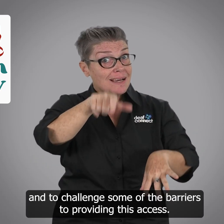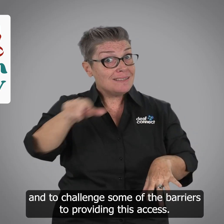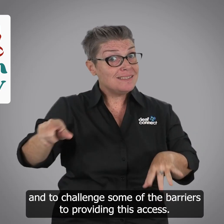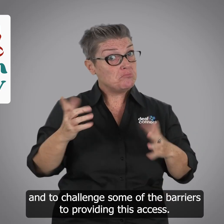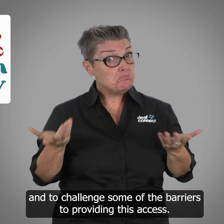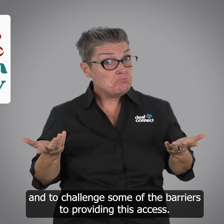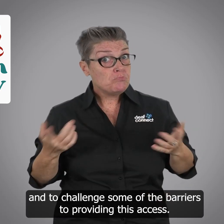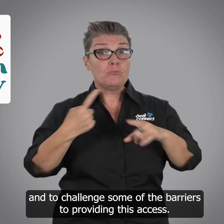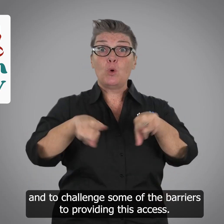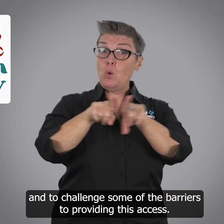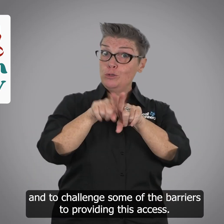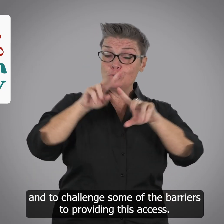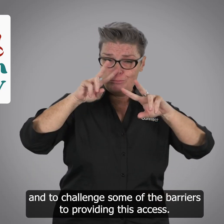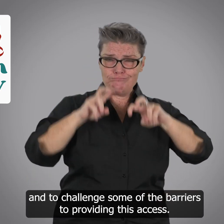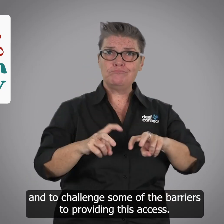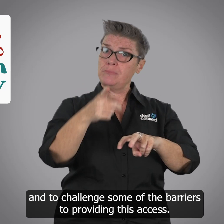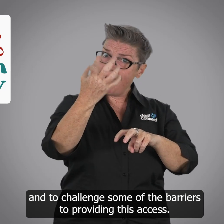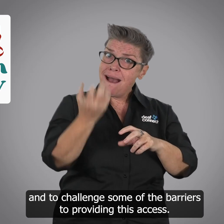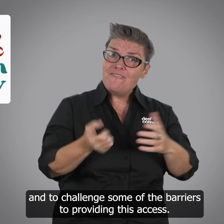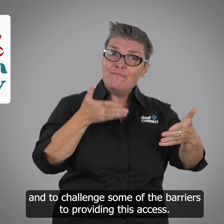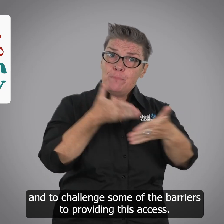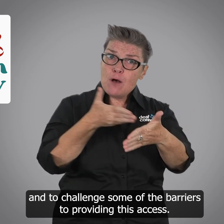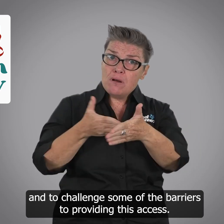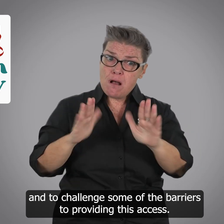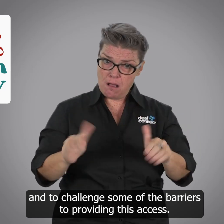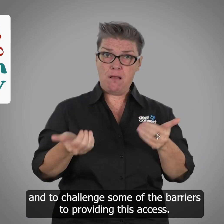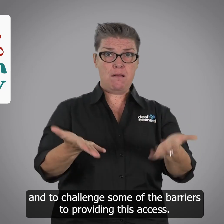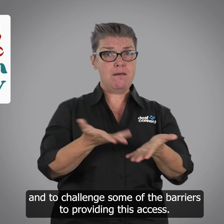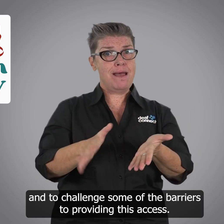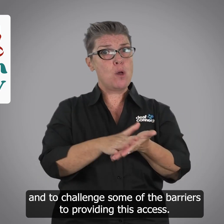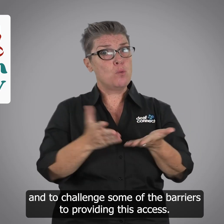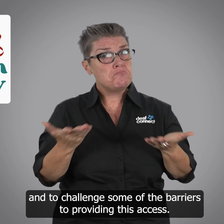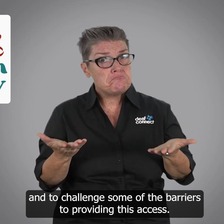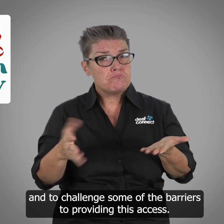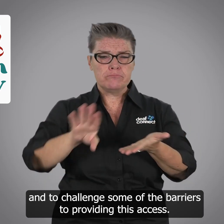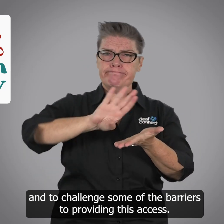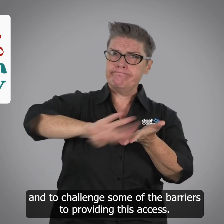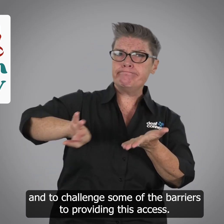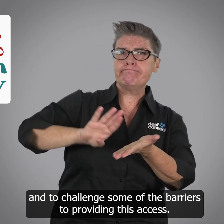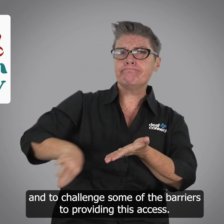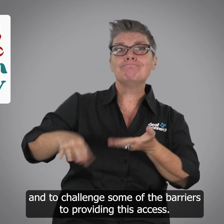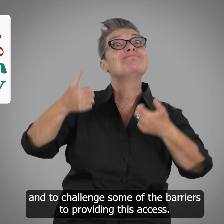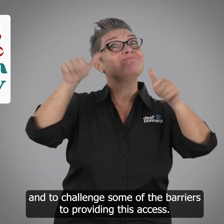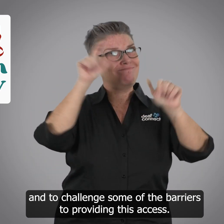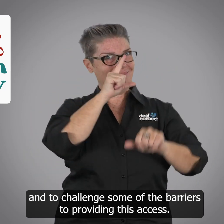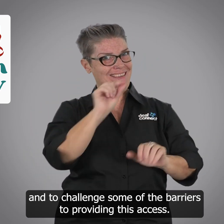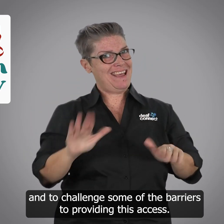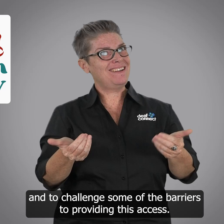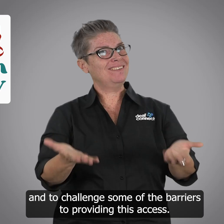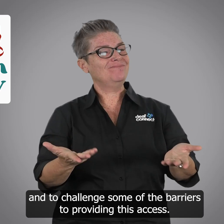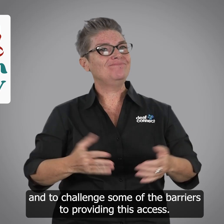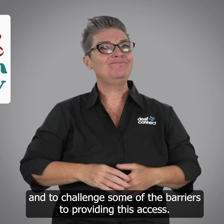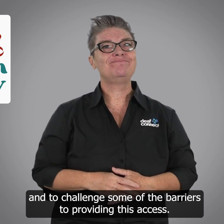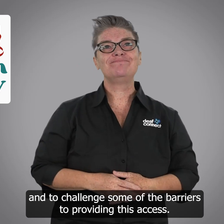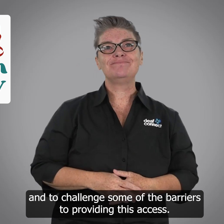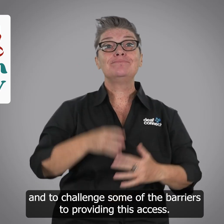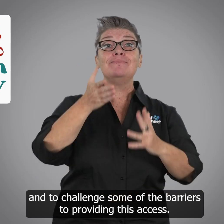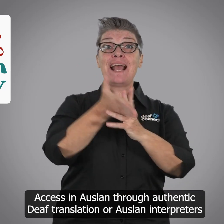and to challenge some of the barriers to providing this access.